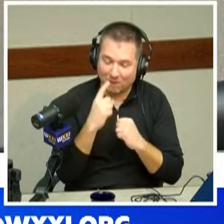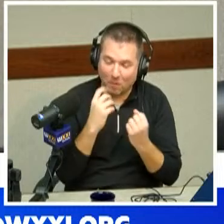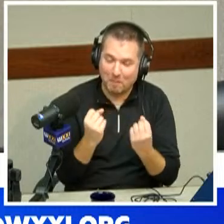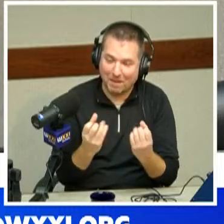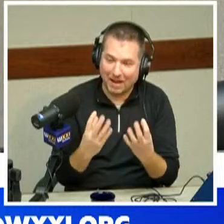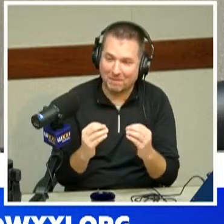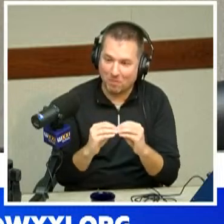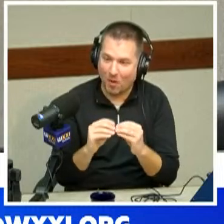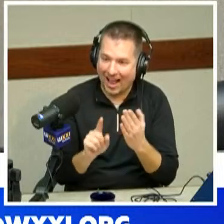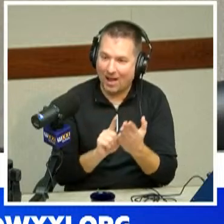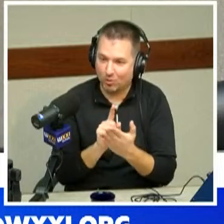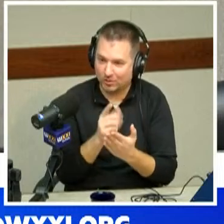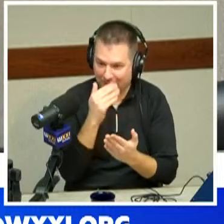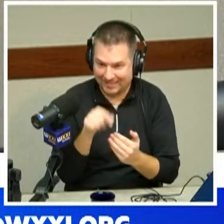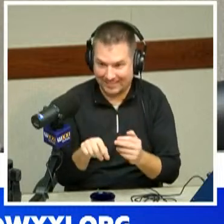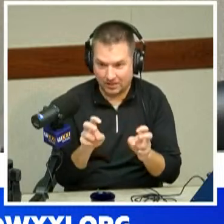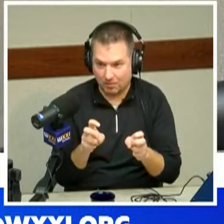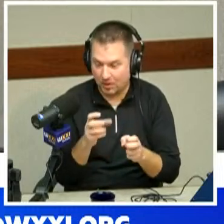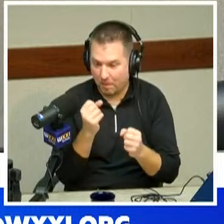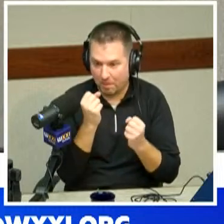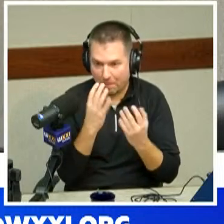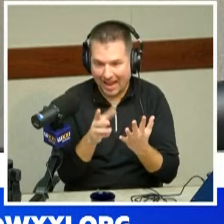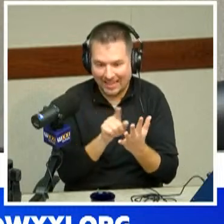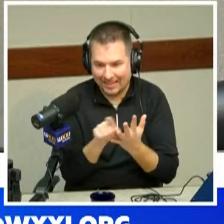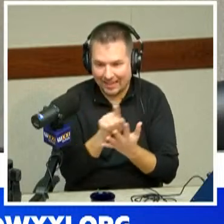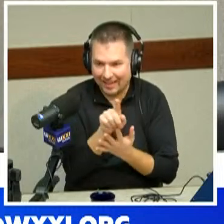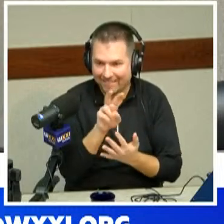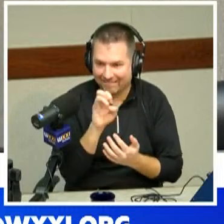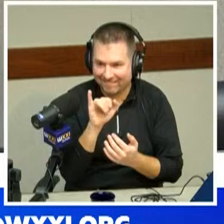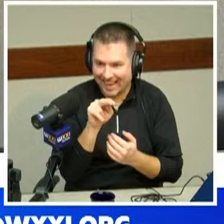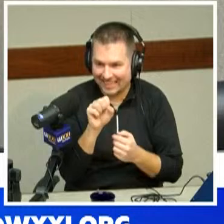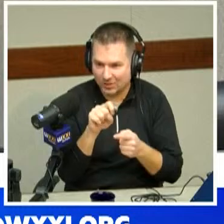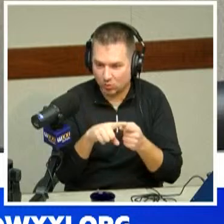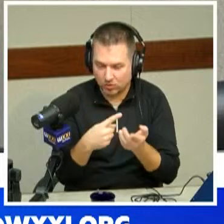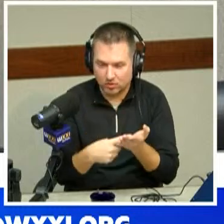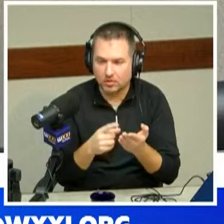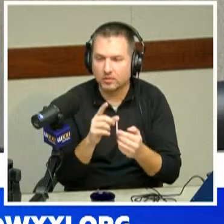on this topic of conversation there's many veins that we could have gone down um quickly if folks